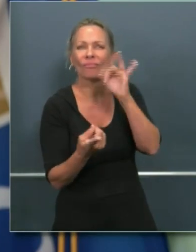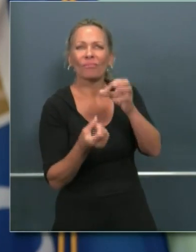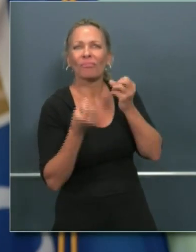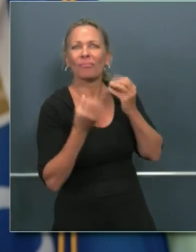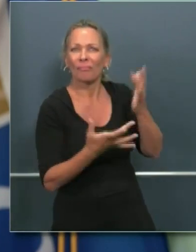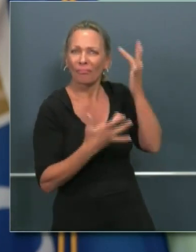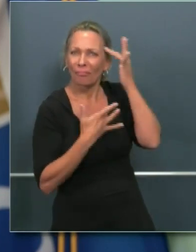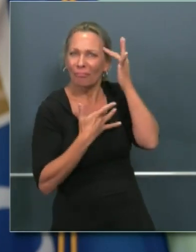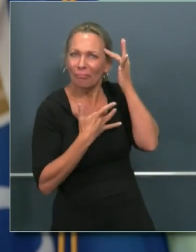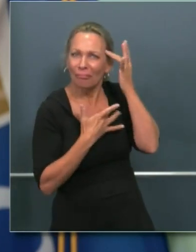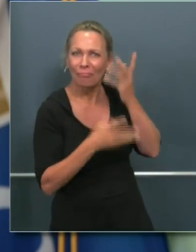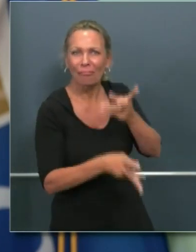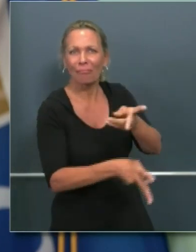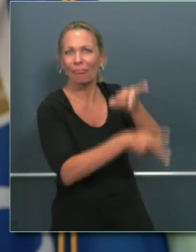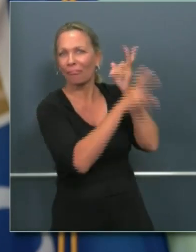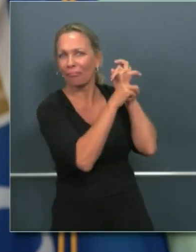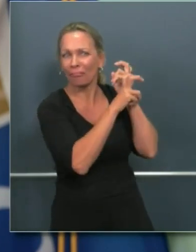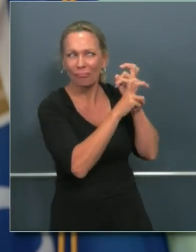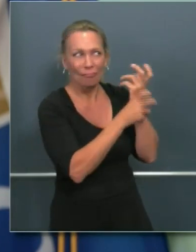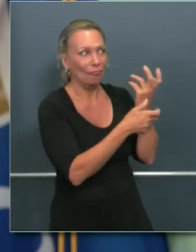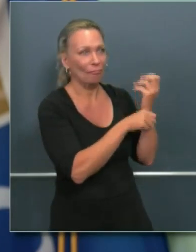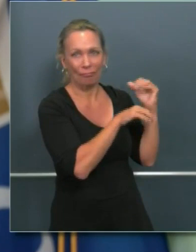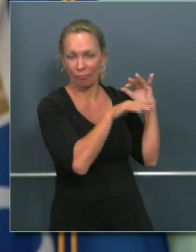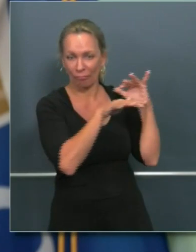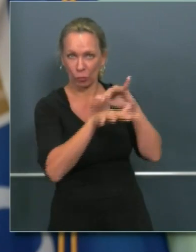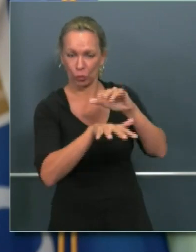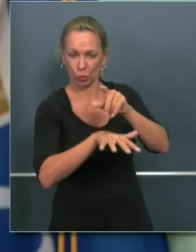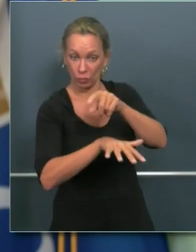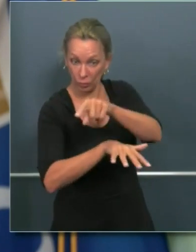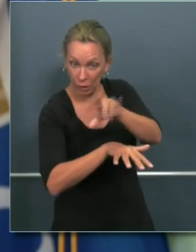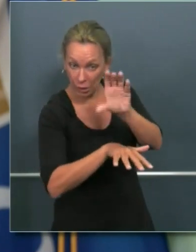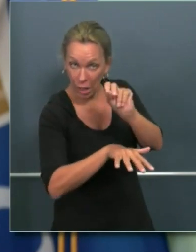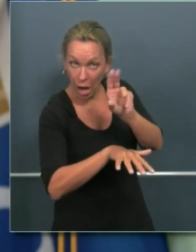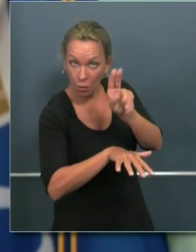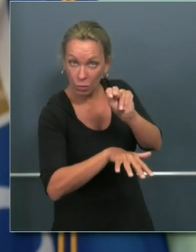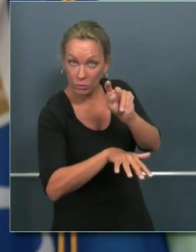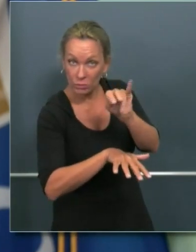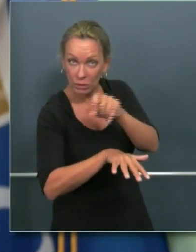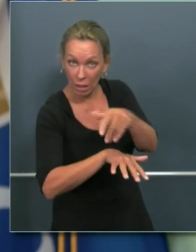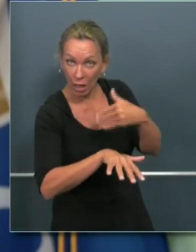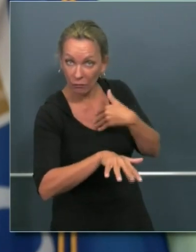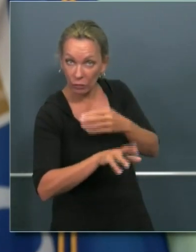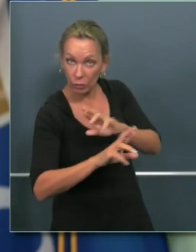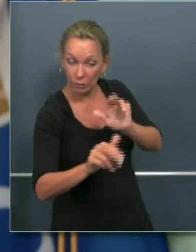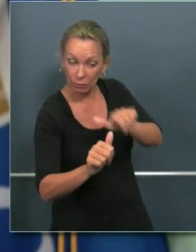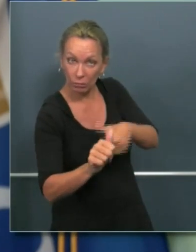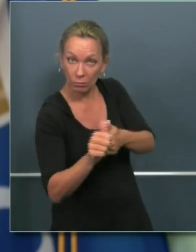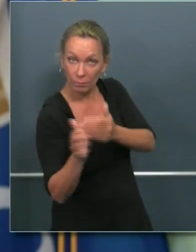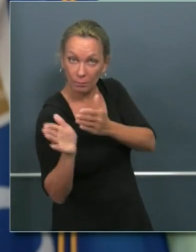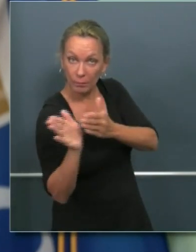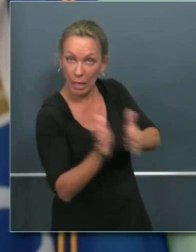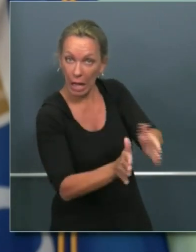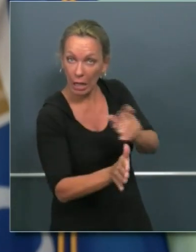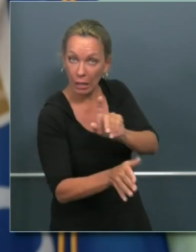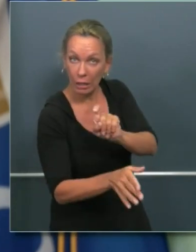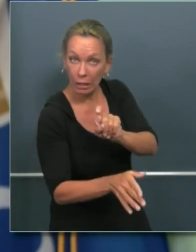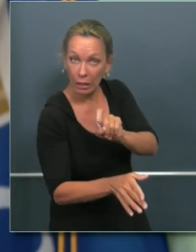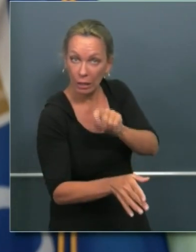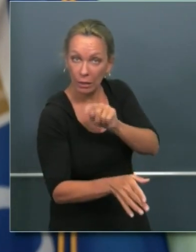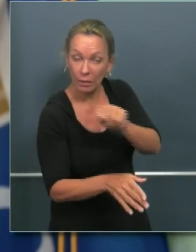PROSPECTS THAT THEY HAVE ENOUGH VENTILATORS ICU CAPACITY AS WELL WE ALSO HAVE